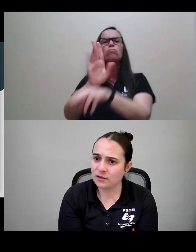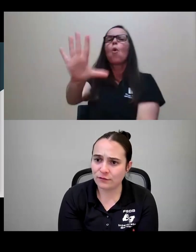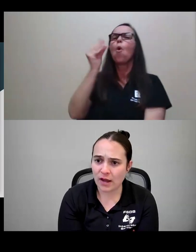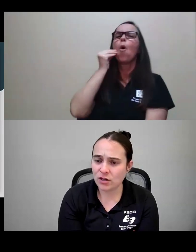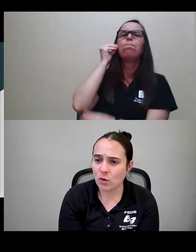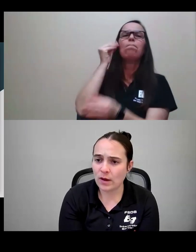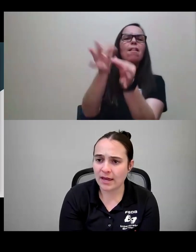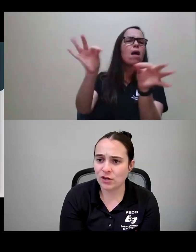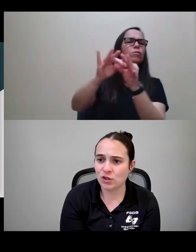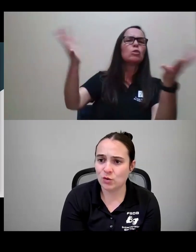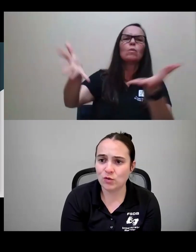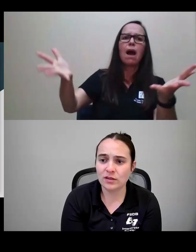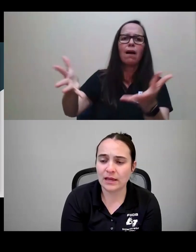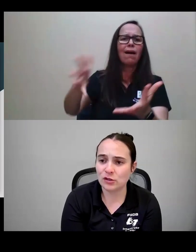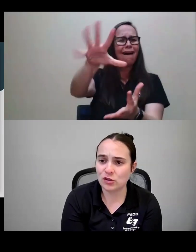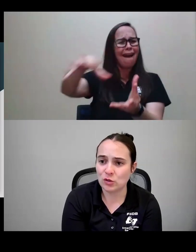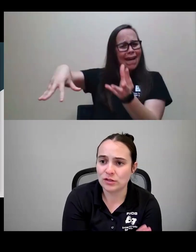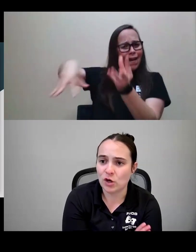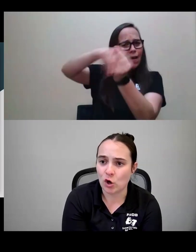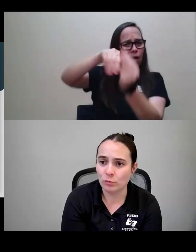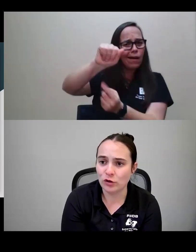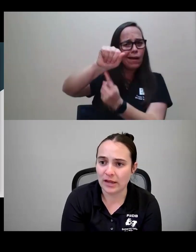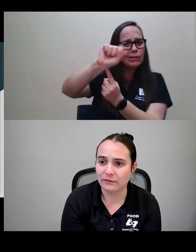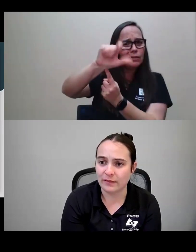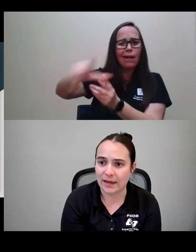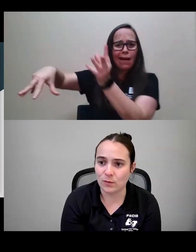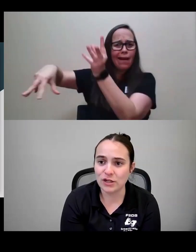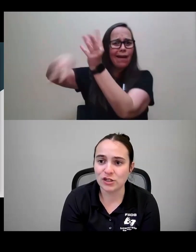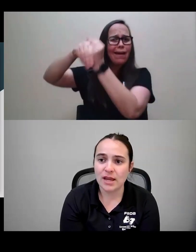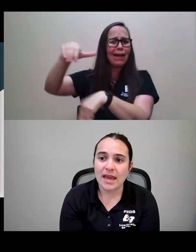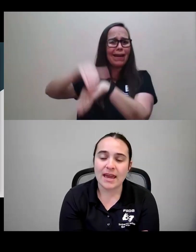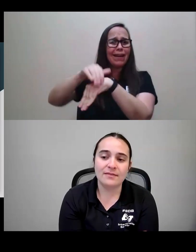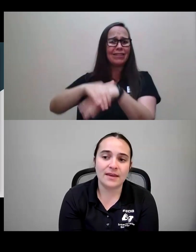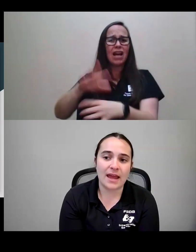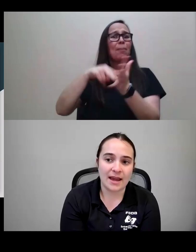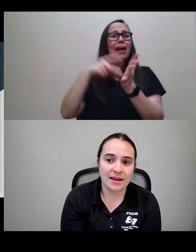that is fine. Go ahead and use the language you use in the home, your native language, and then